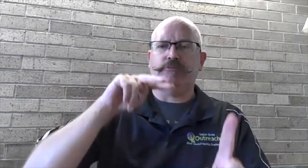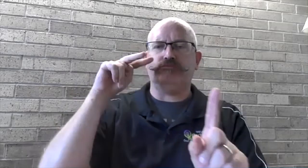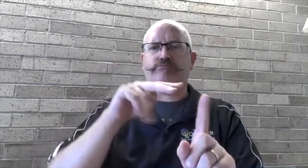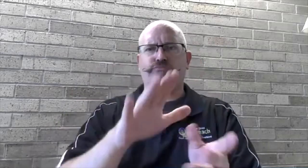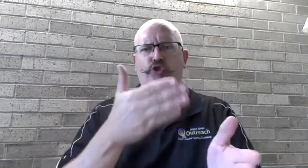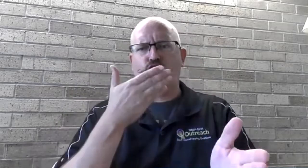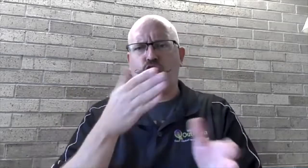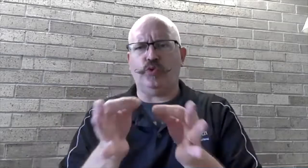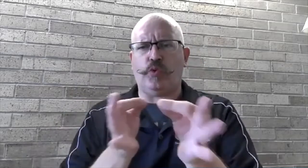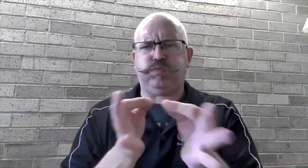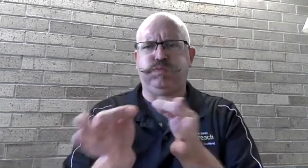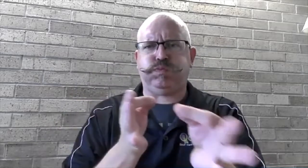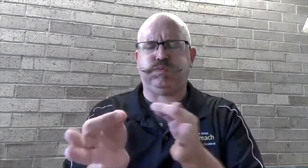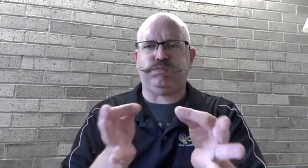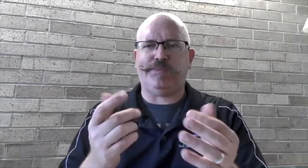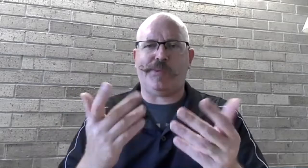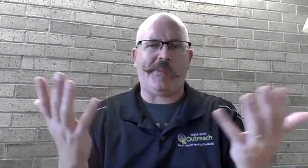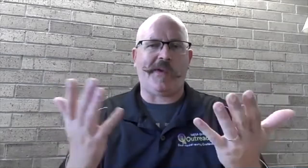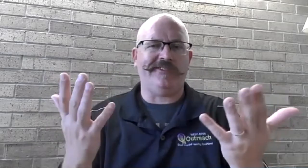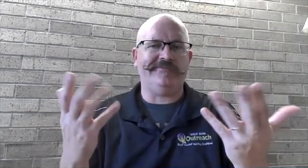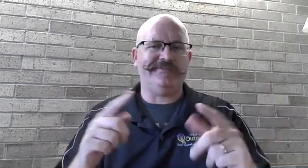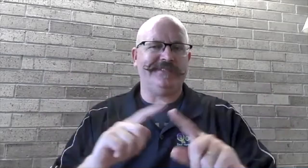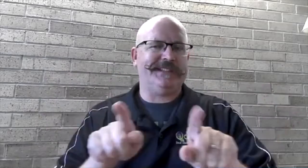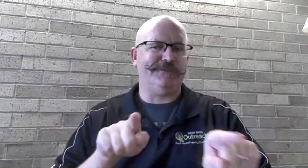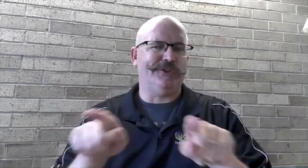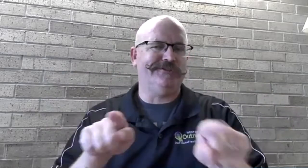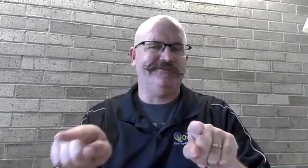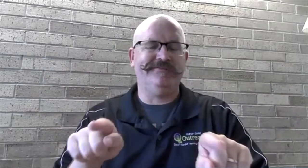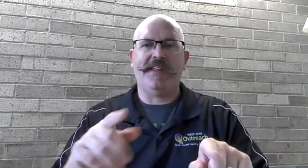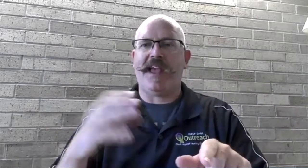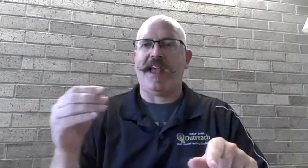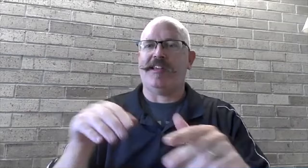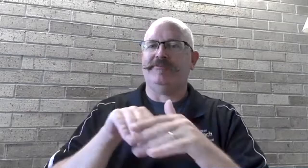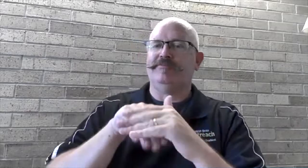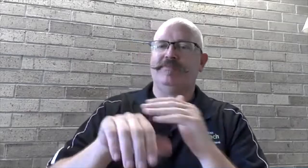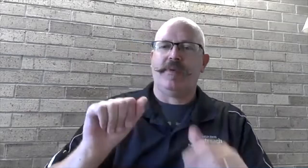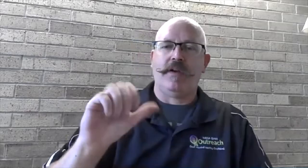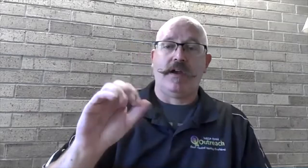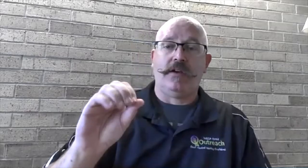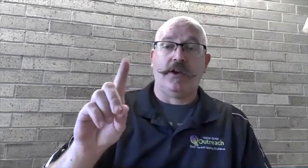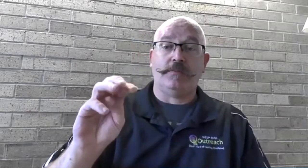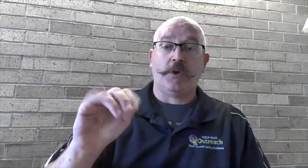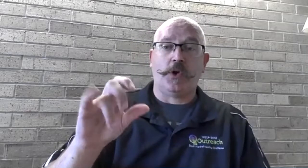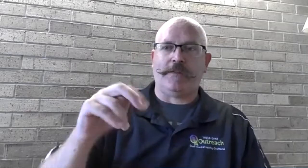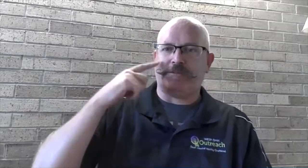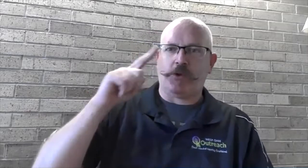(Scott) Aspect. A good description of what the difference can be as far as accommodations